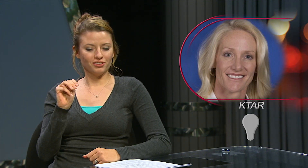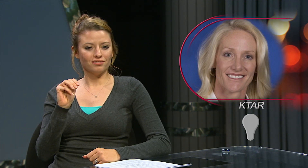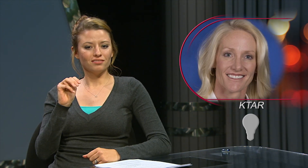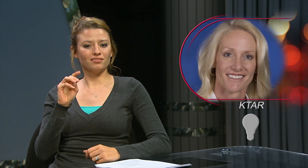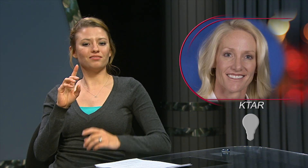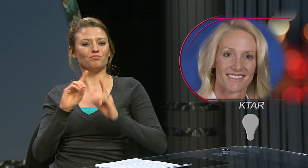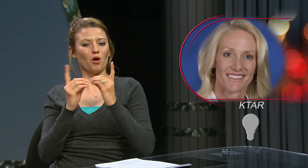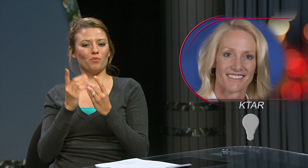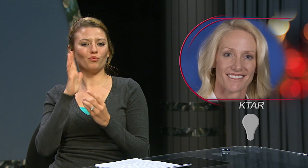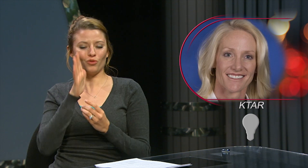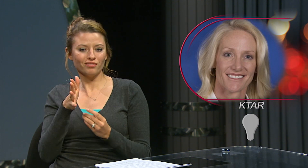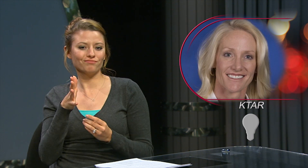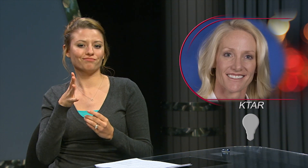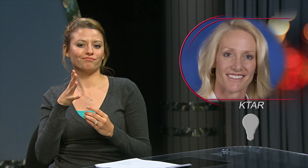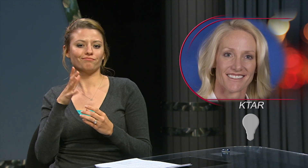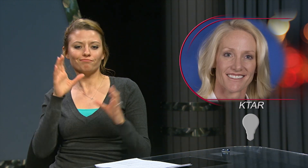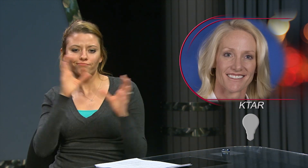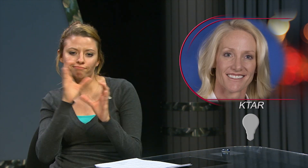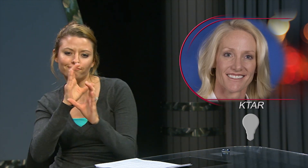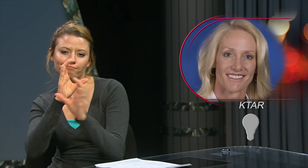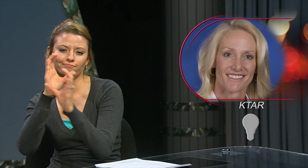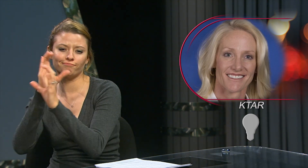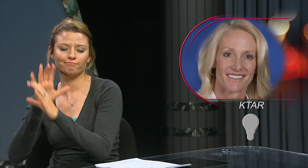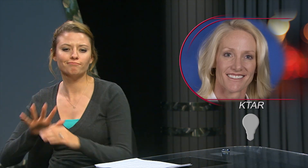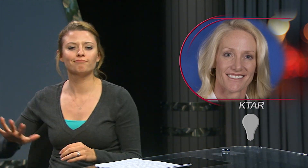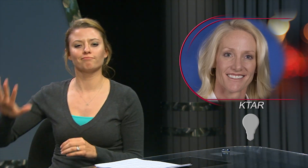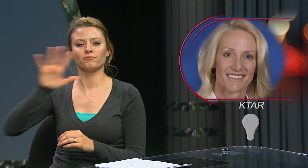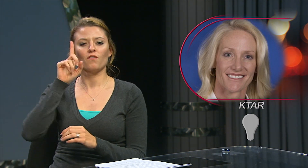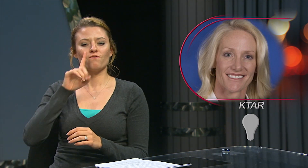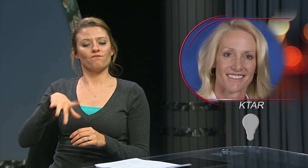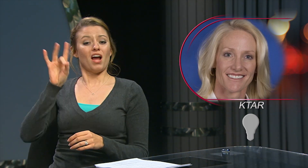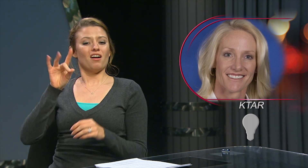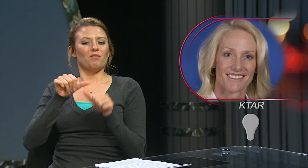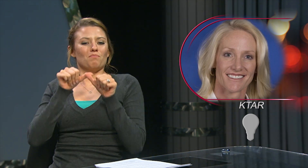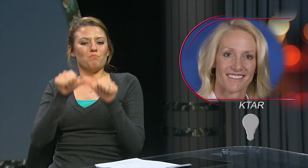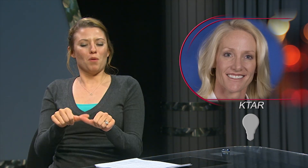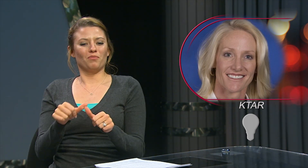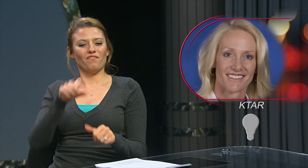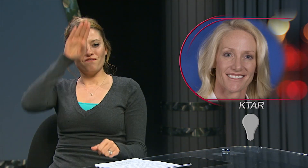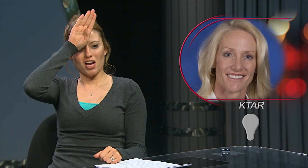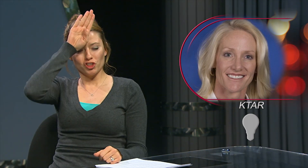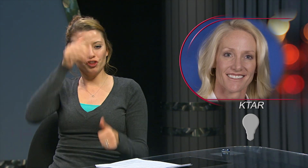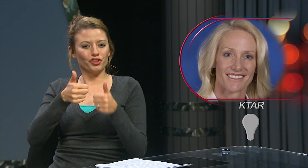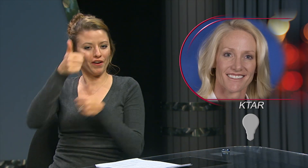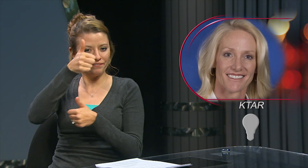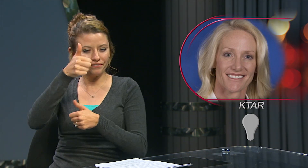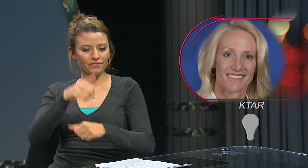THE DEPARTMENT WILL DO A NATIONAL SEARCH IN ORDER TO FIND A PERMANENT FIRE CHIEF.